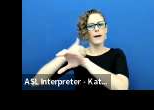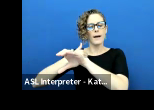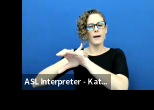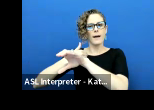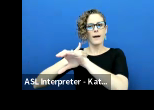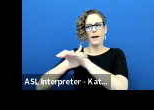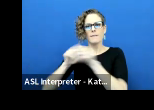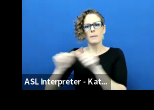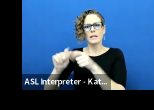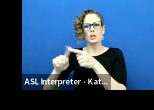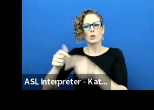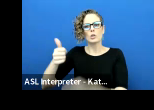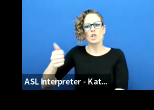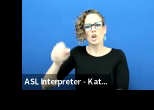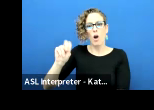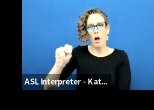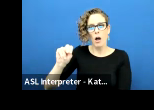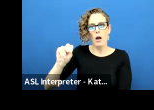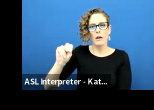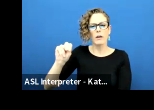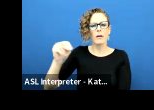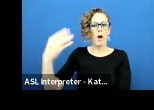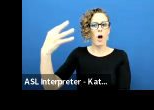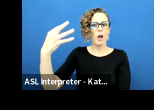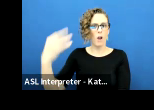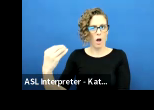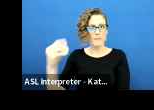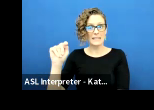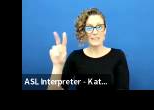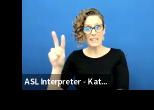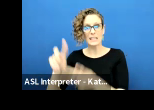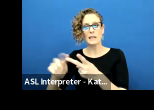change its volume change channels but having to wait for a caregiver to come and do that for them